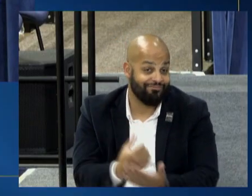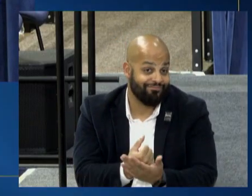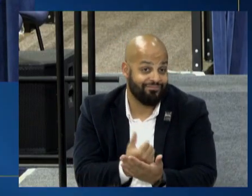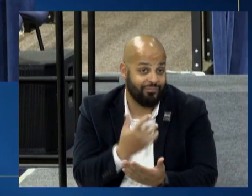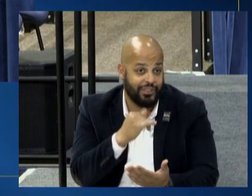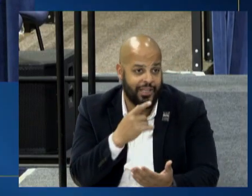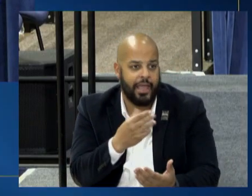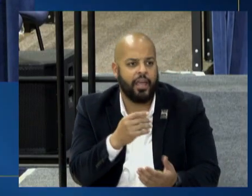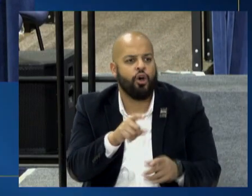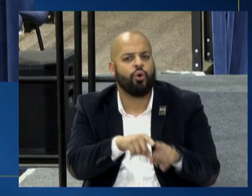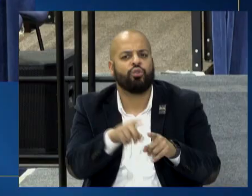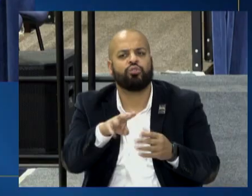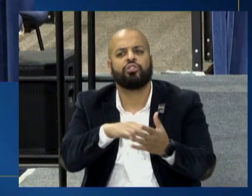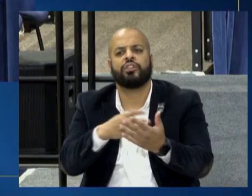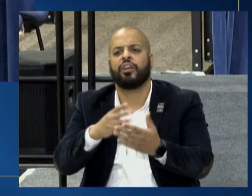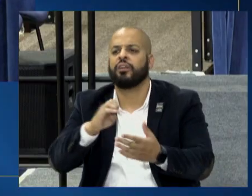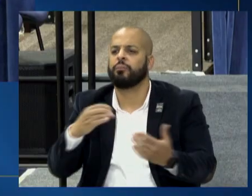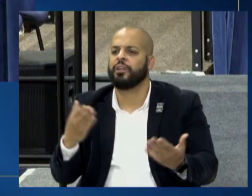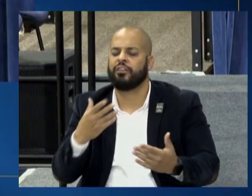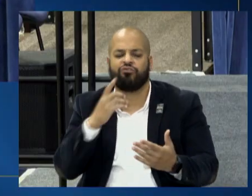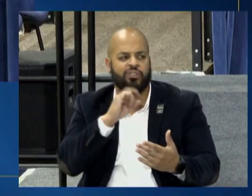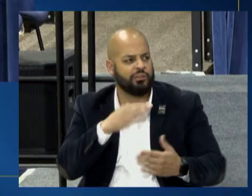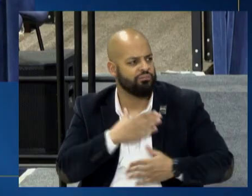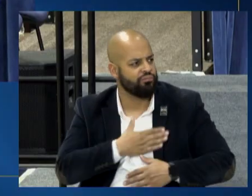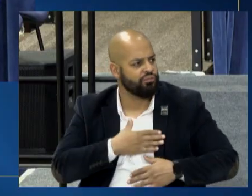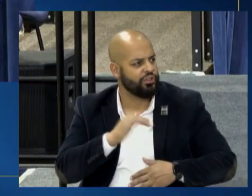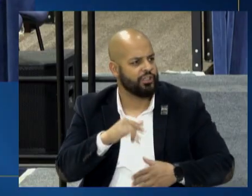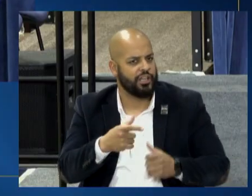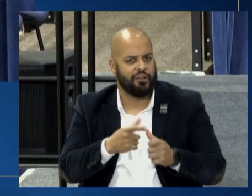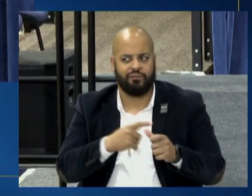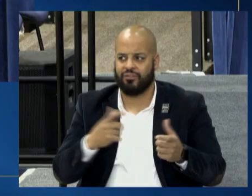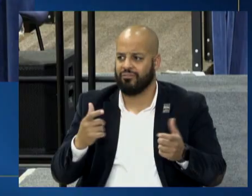And we really appreciate that from -- on behalf of all of our, you know, co-hosts,